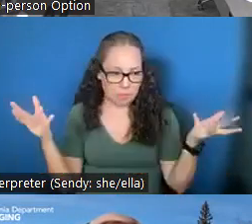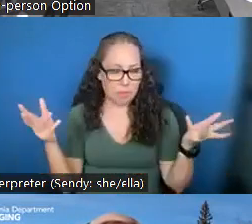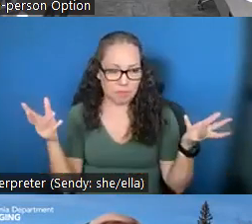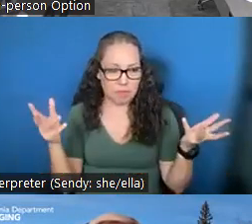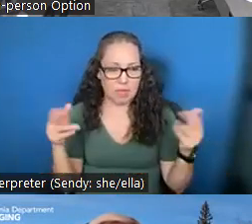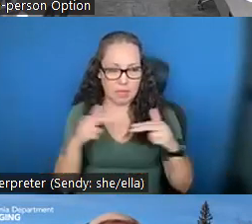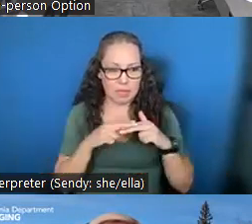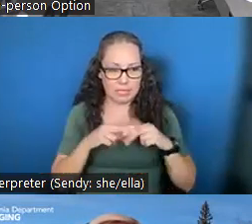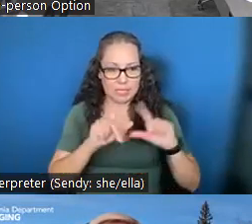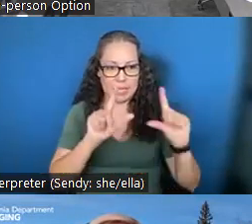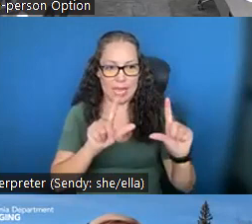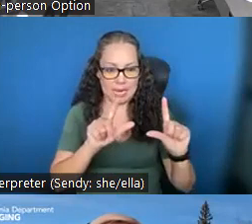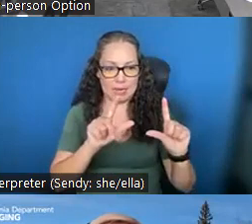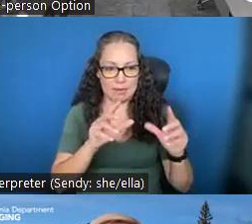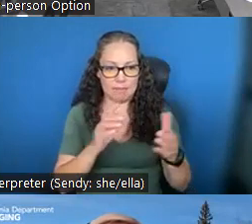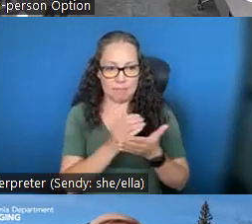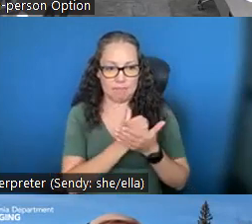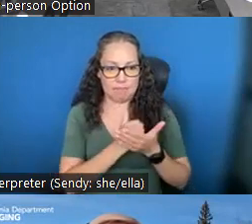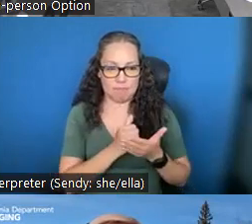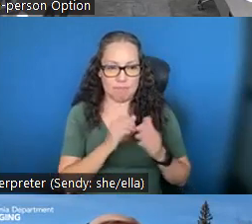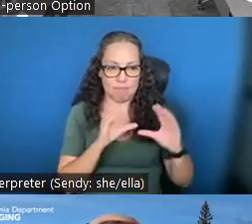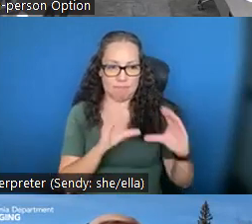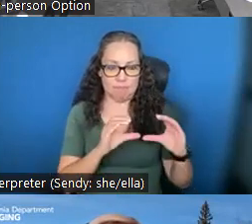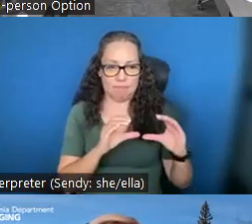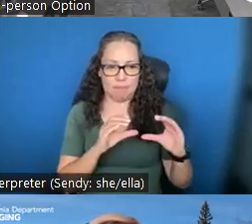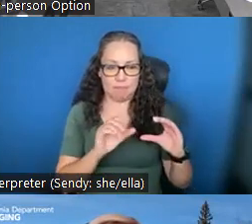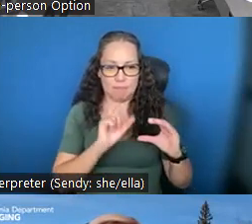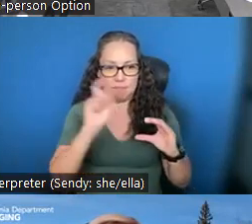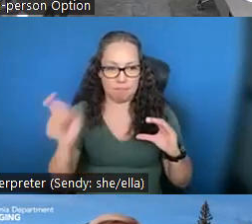um I I just love the quotes and we have lots more in the reports and I'll be sure to share